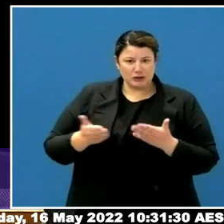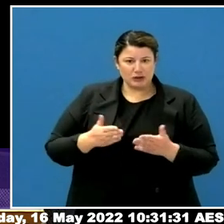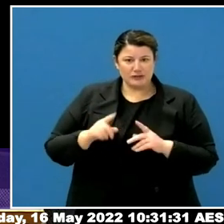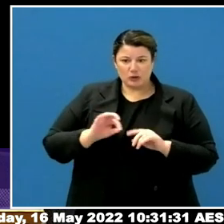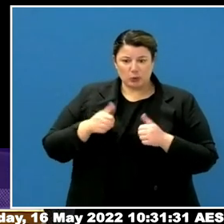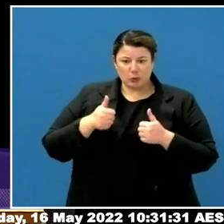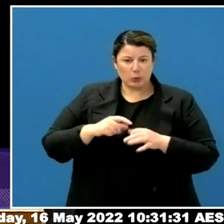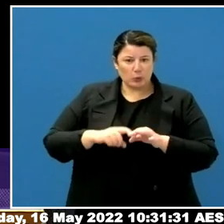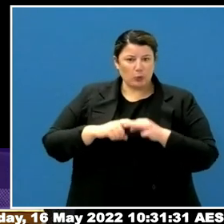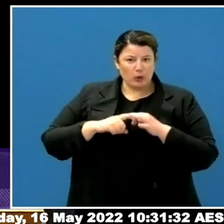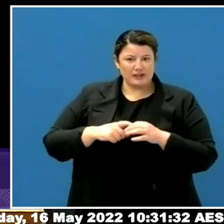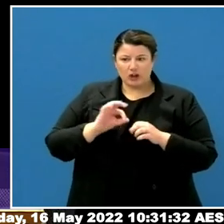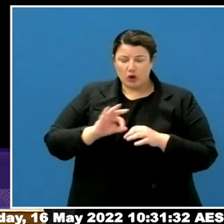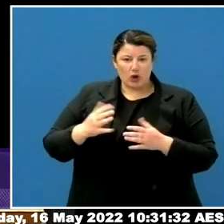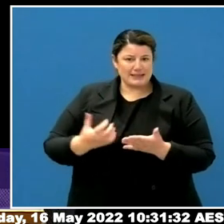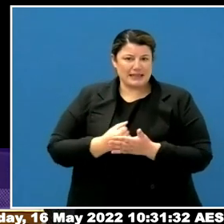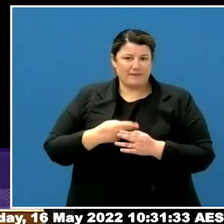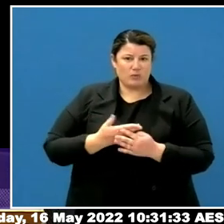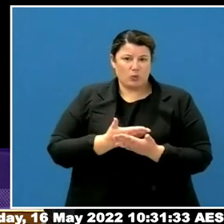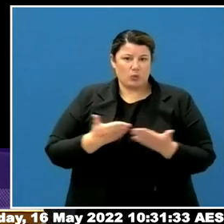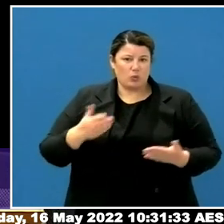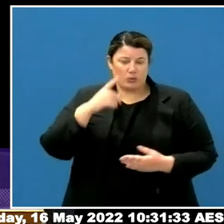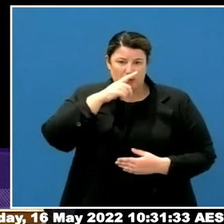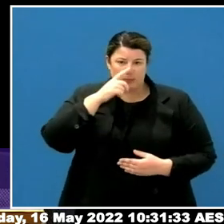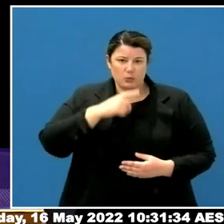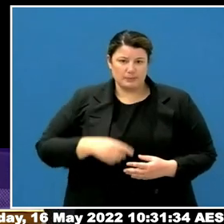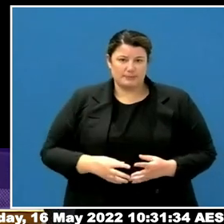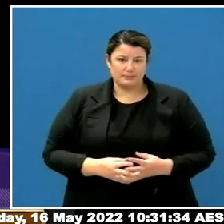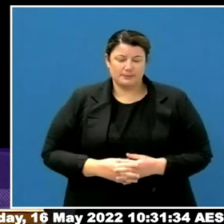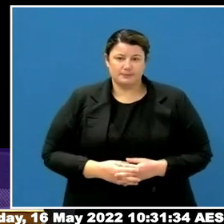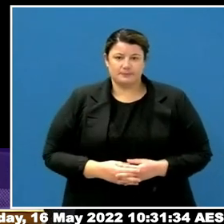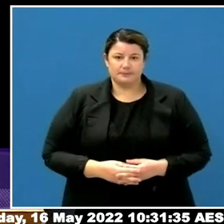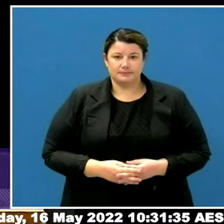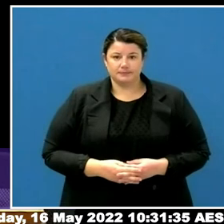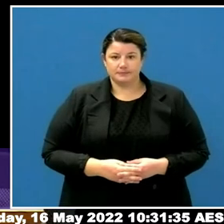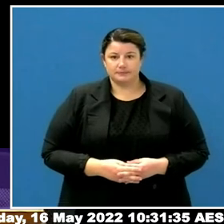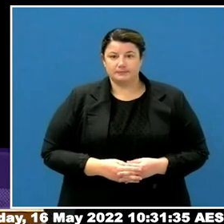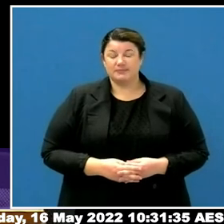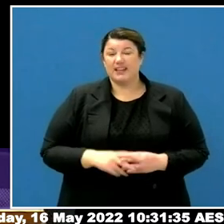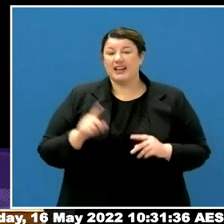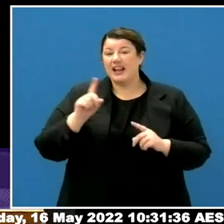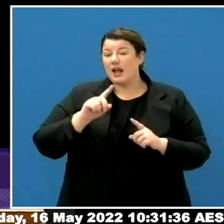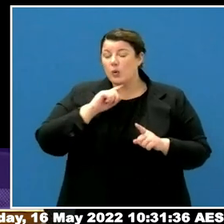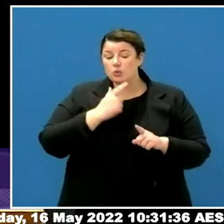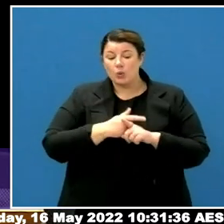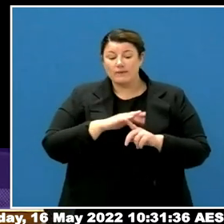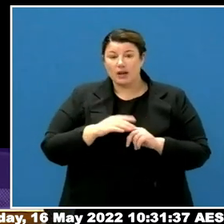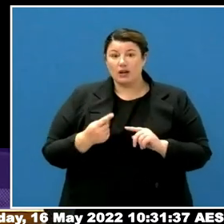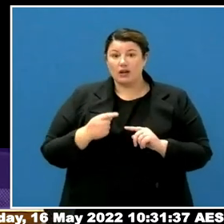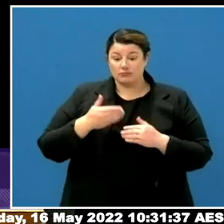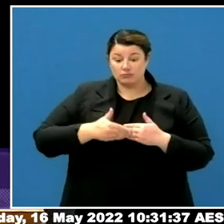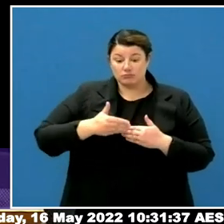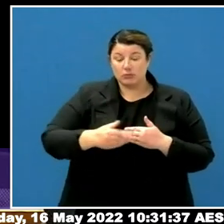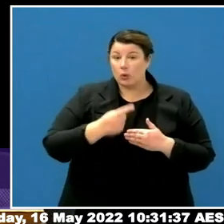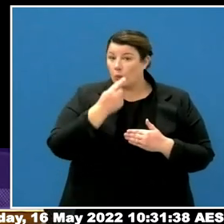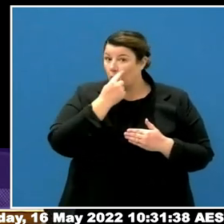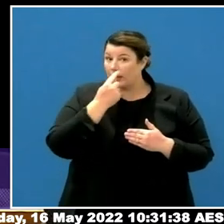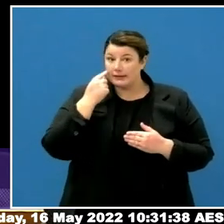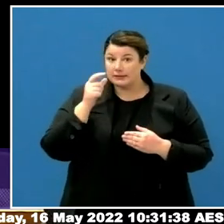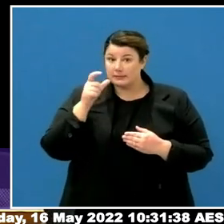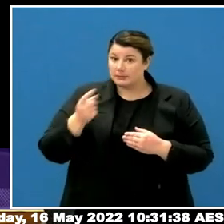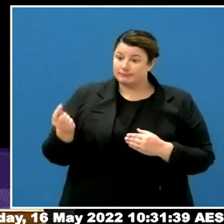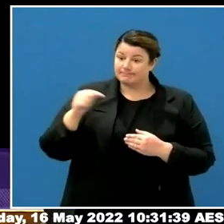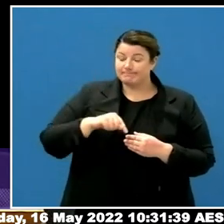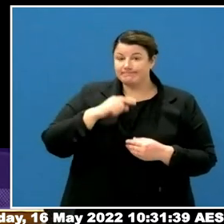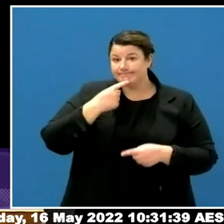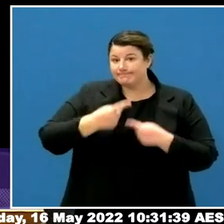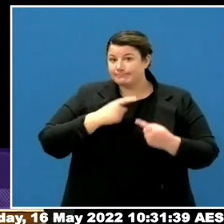Can I now outline in broad terms the evidence to be given by witnesses, firstly dealing